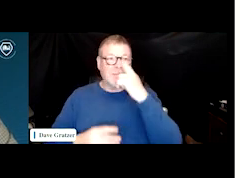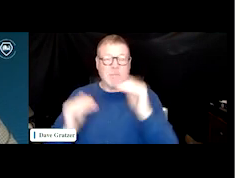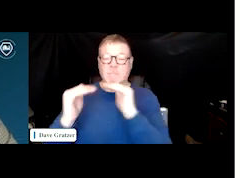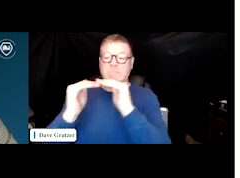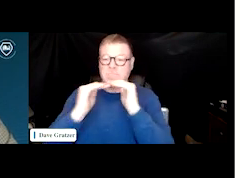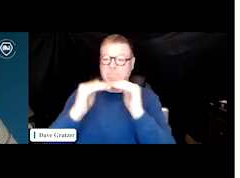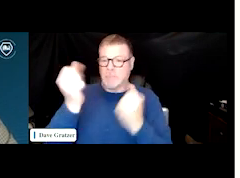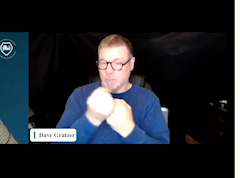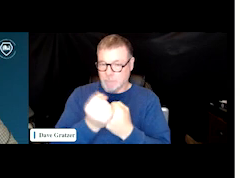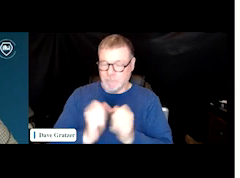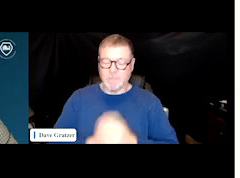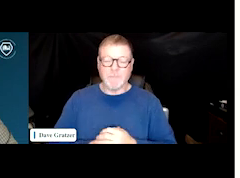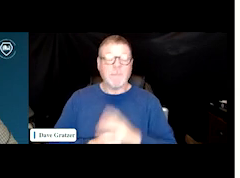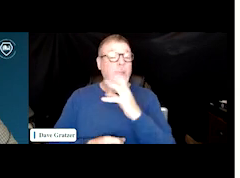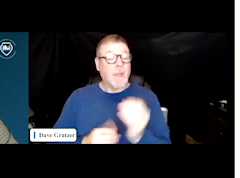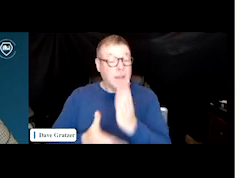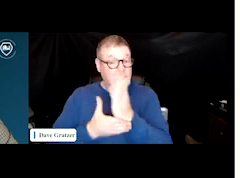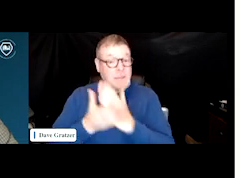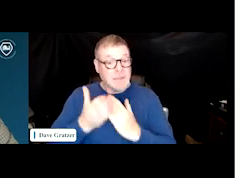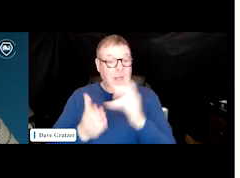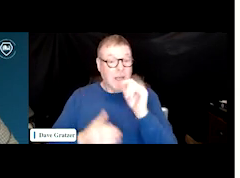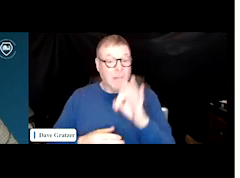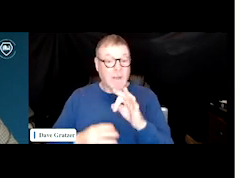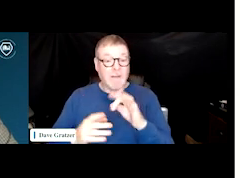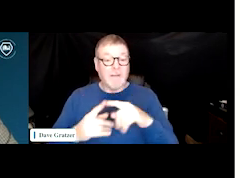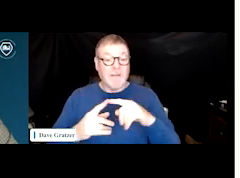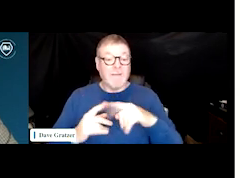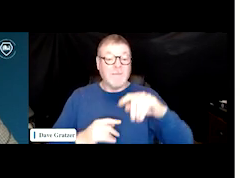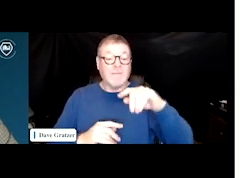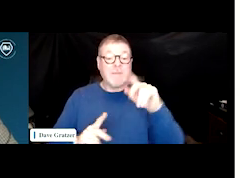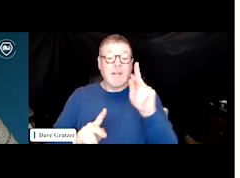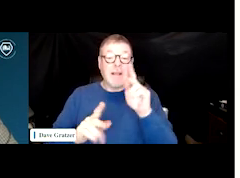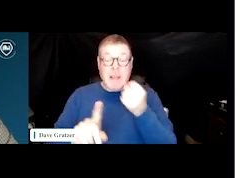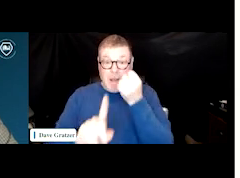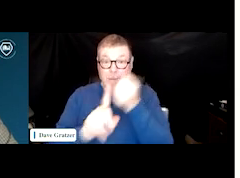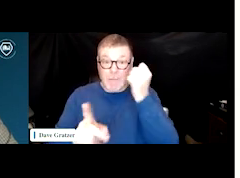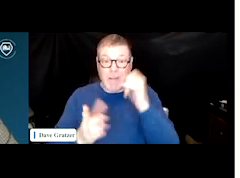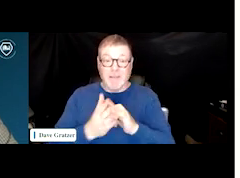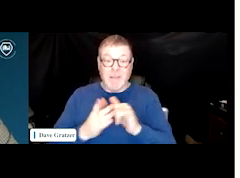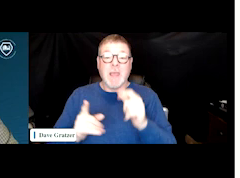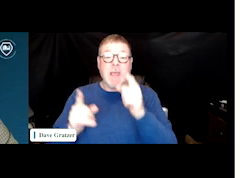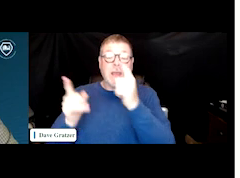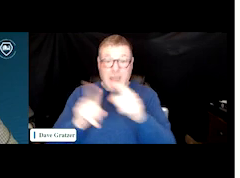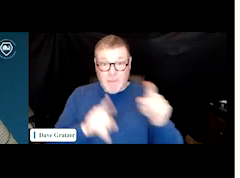And among some of the impact that was demonstrated in that report, including the first two bullets